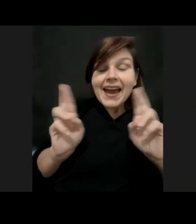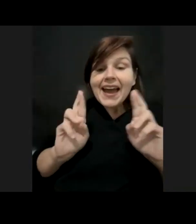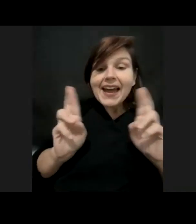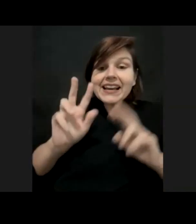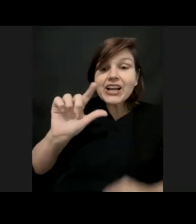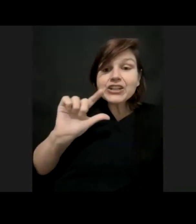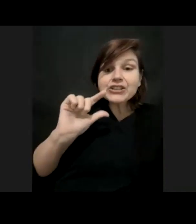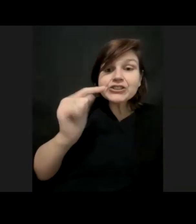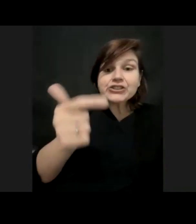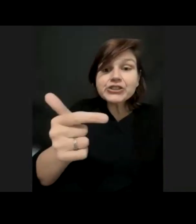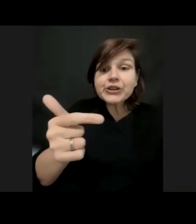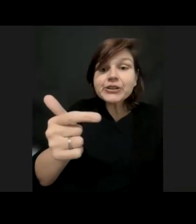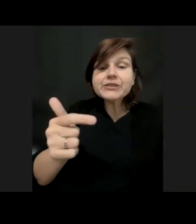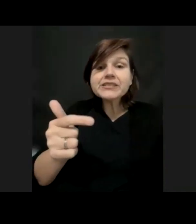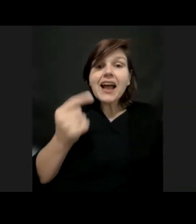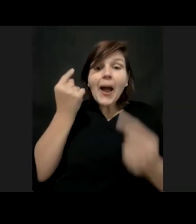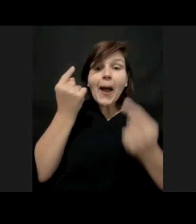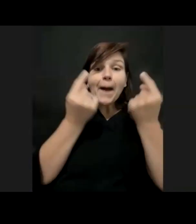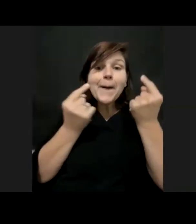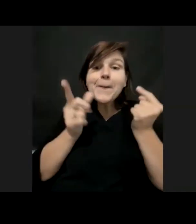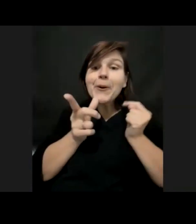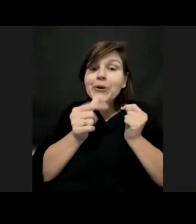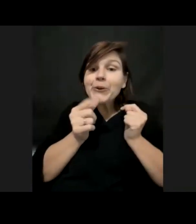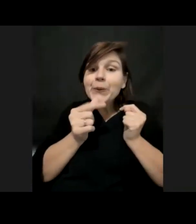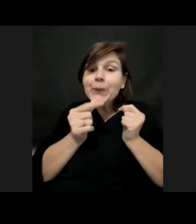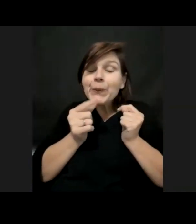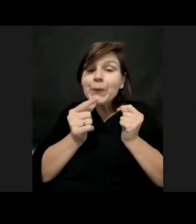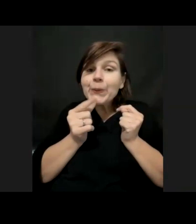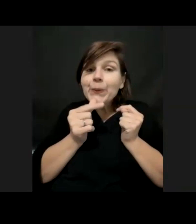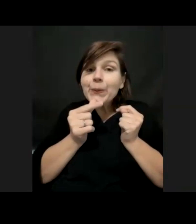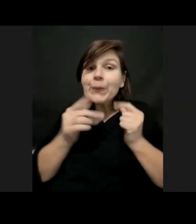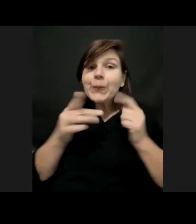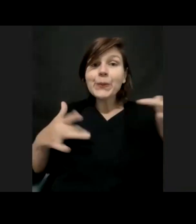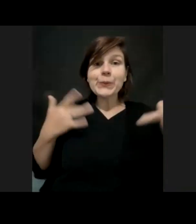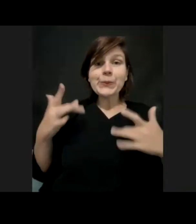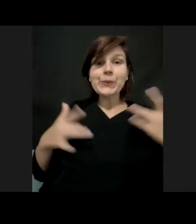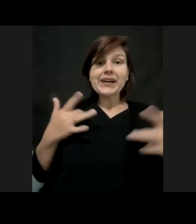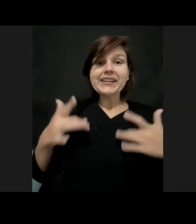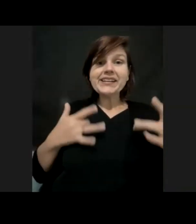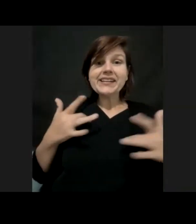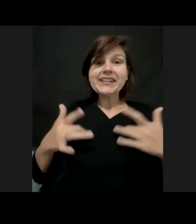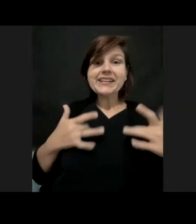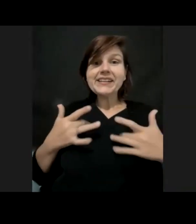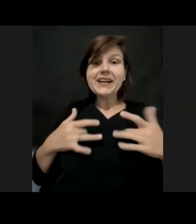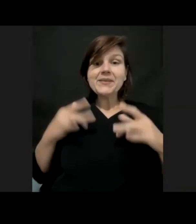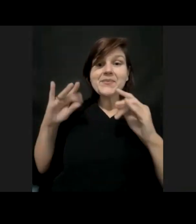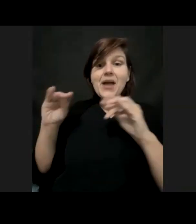I wonder who it is! It's exciting! Whoop-a-dee doo!